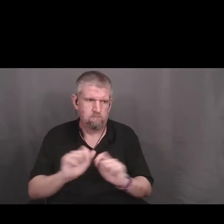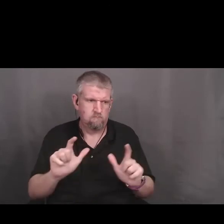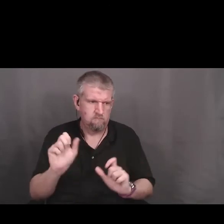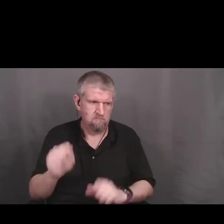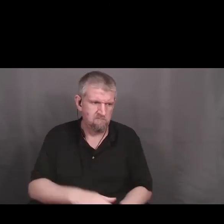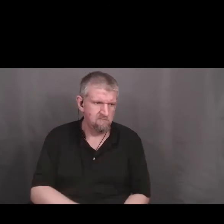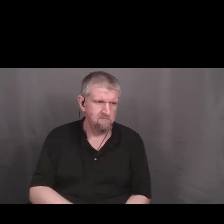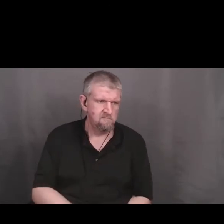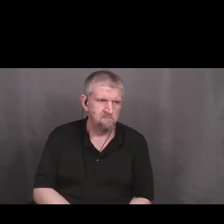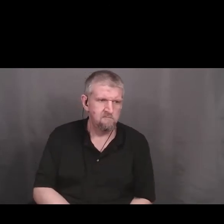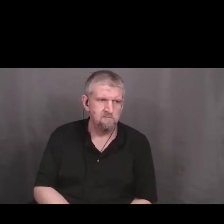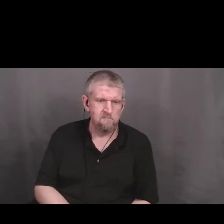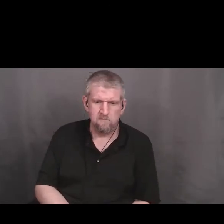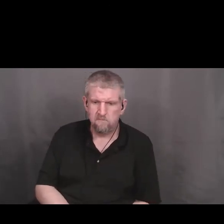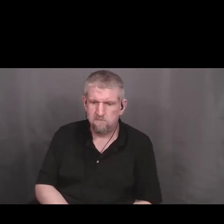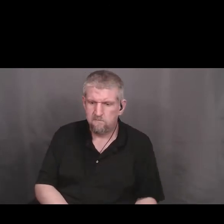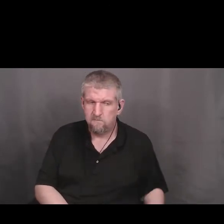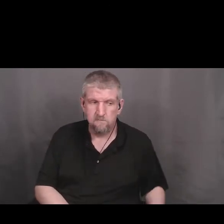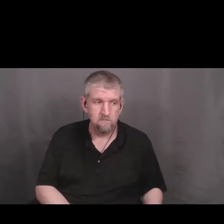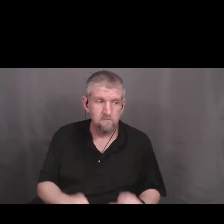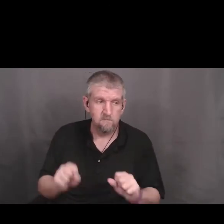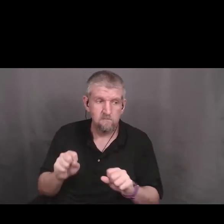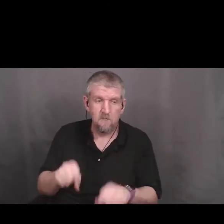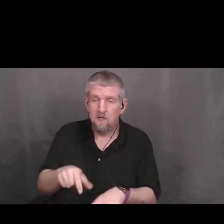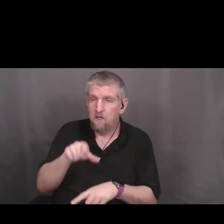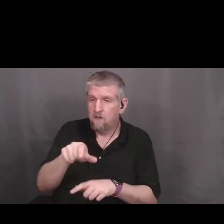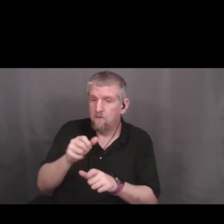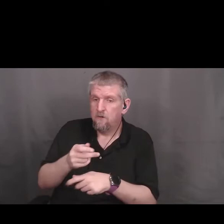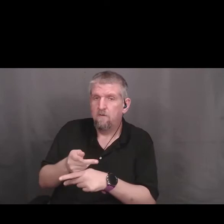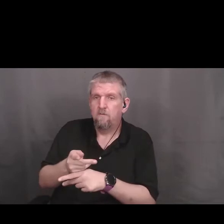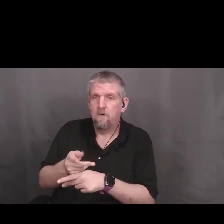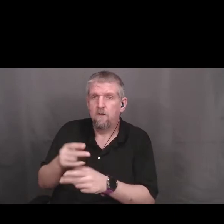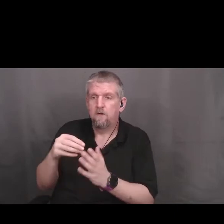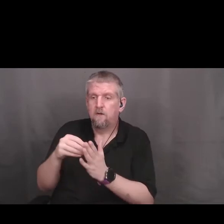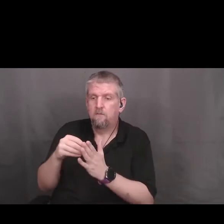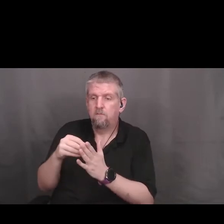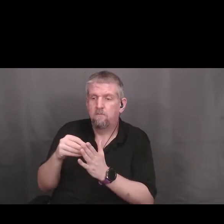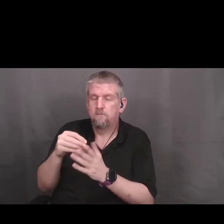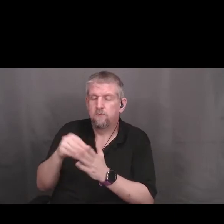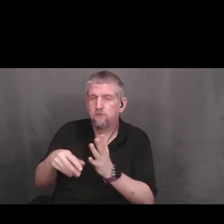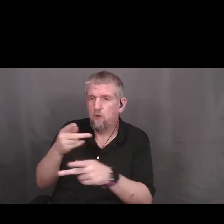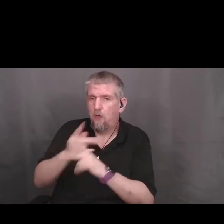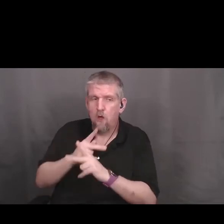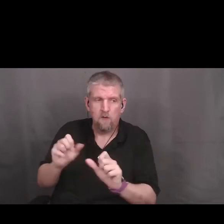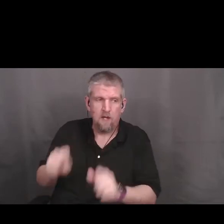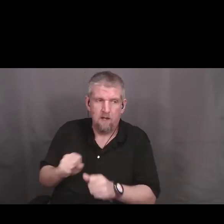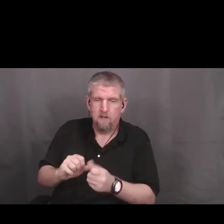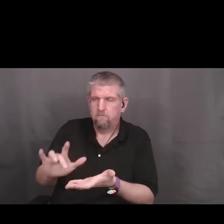Another thing is that you can get your loan discharged due to disability. So, I've seen this for people